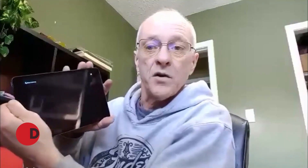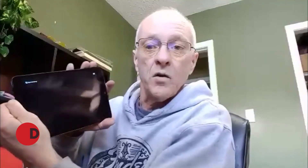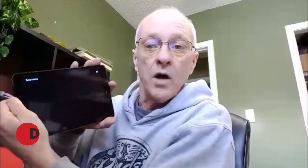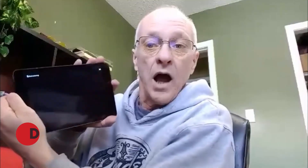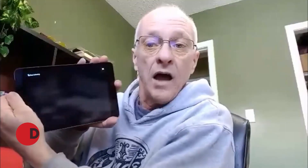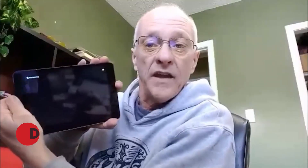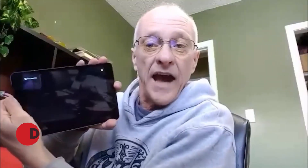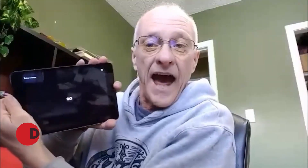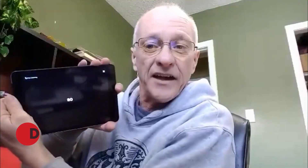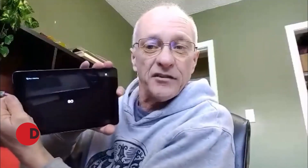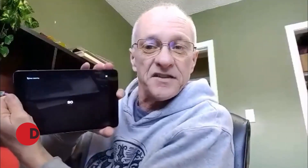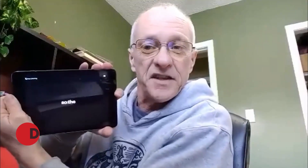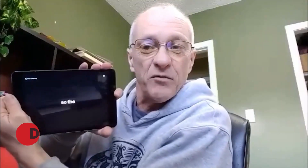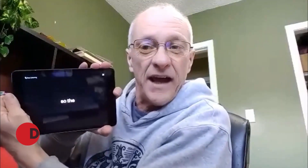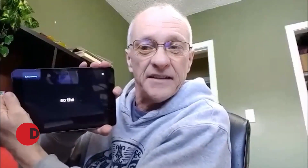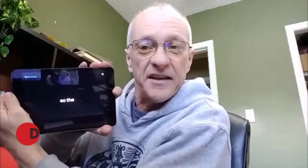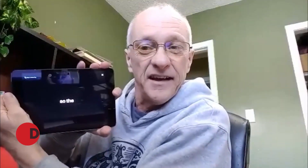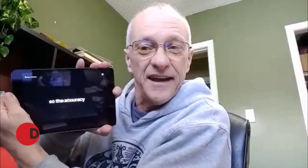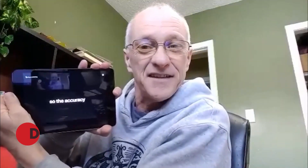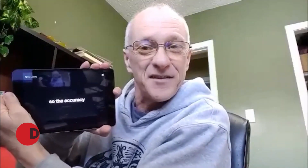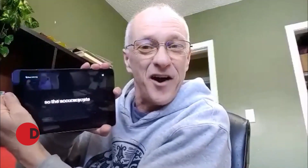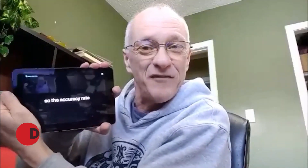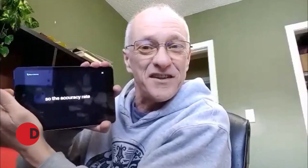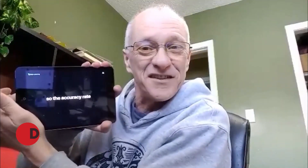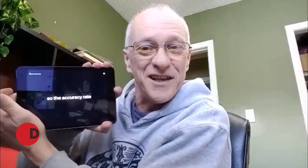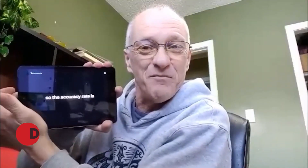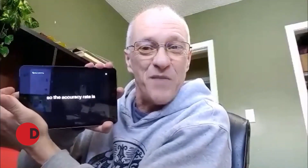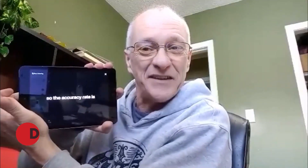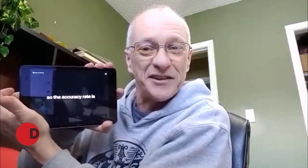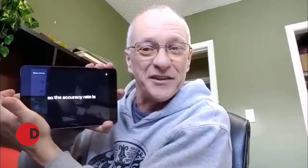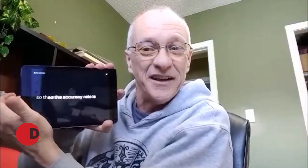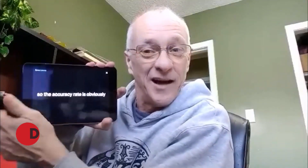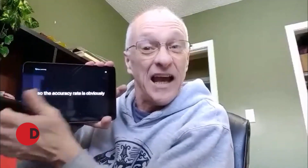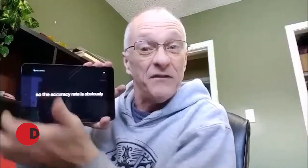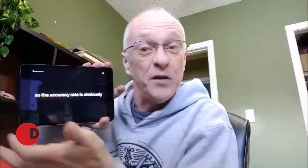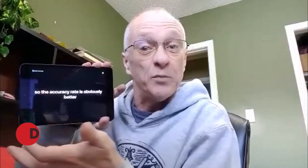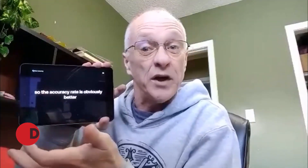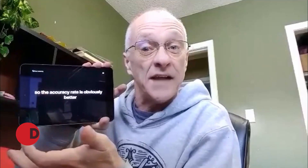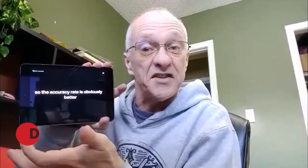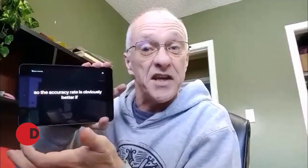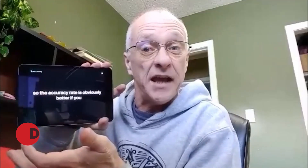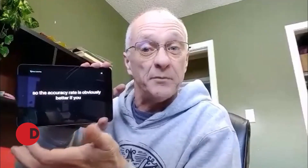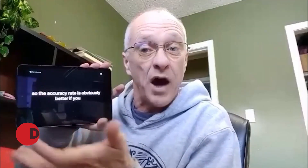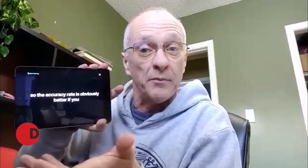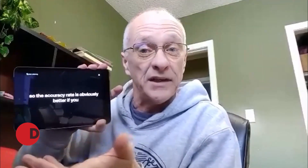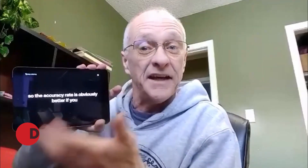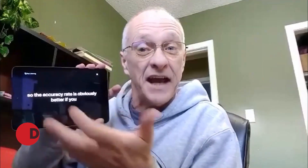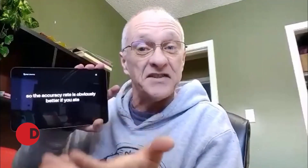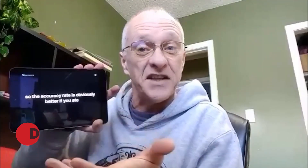So, the accuracy rate is obviously better if you pronunciate properly,